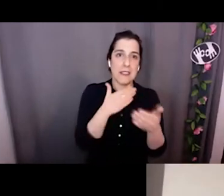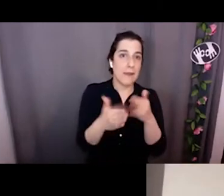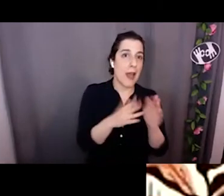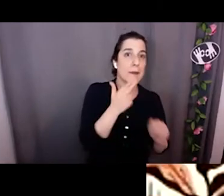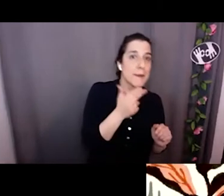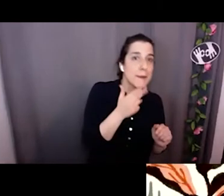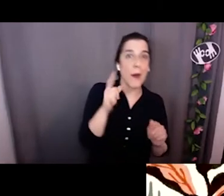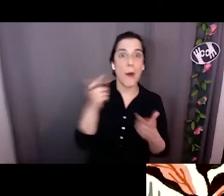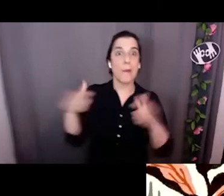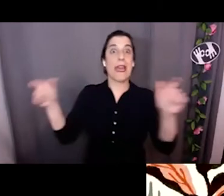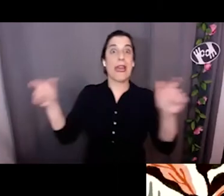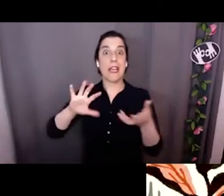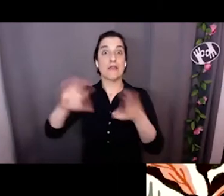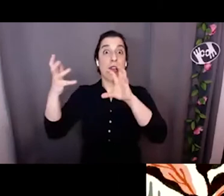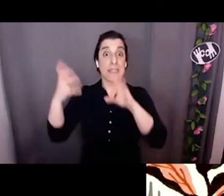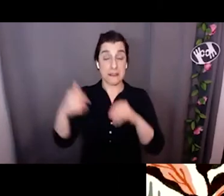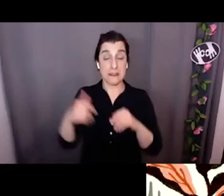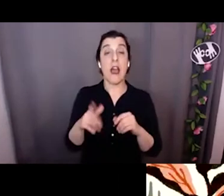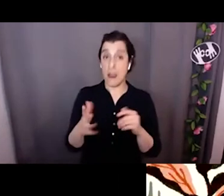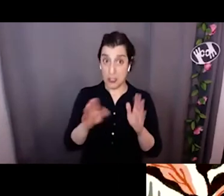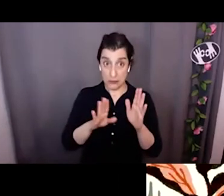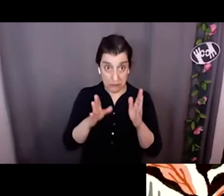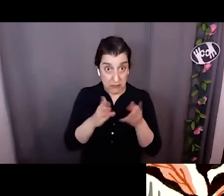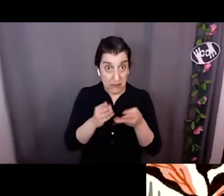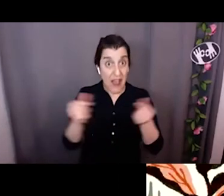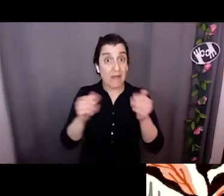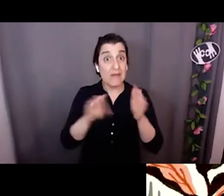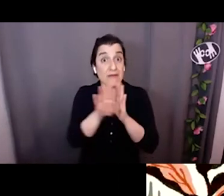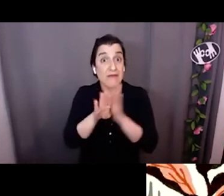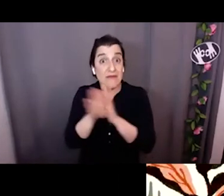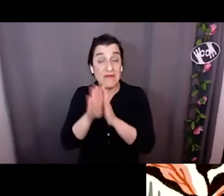as long as the solutions being developed are being purveyed by companies that